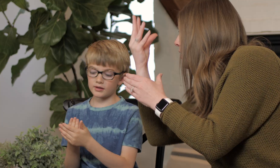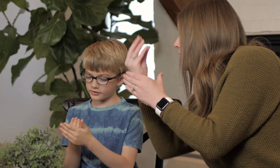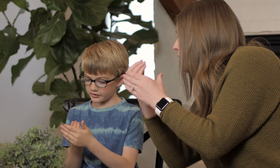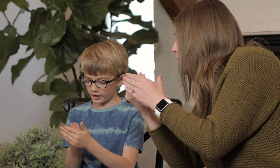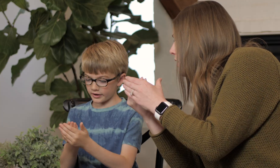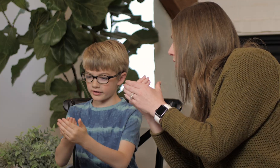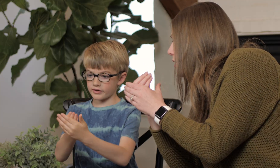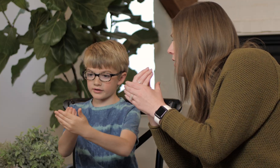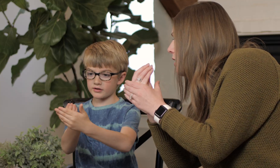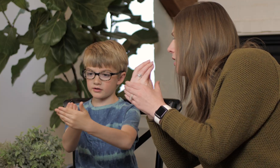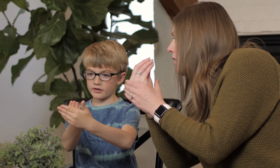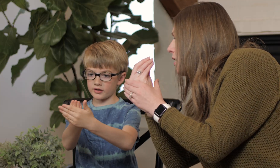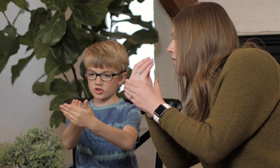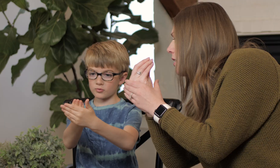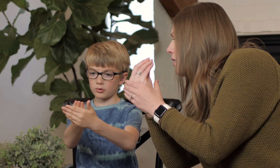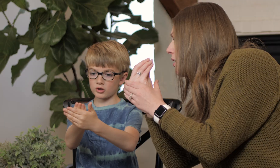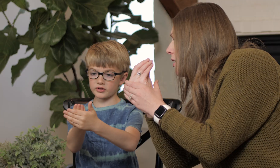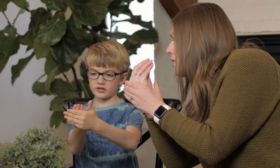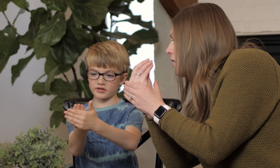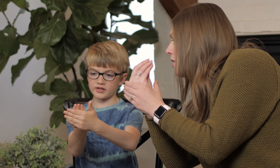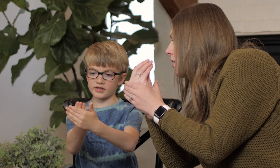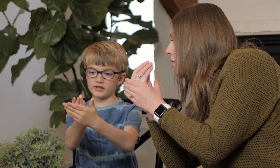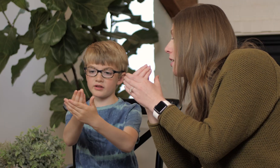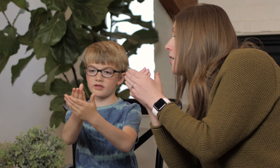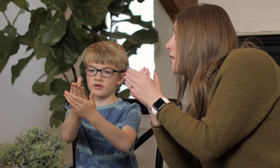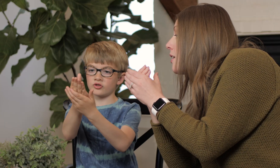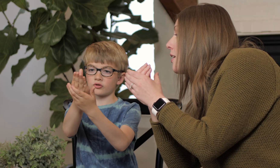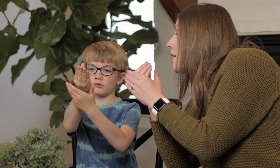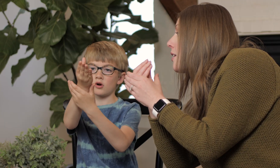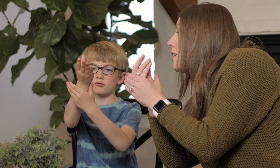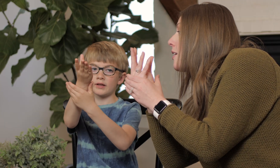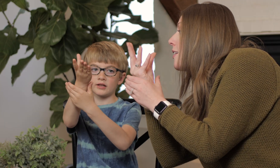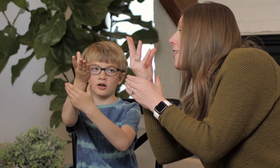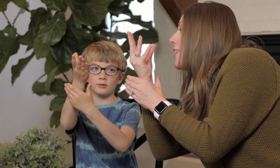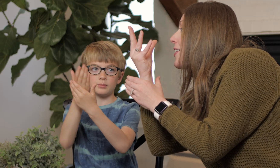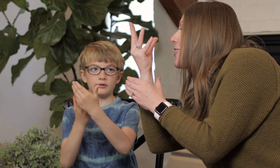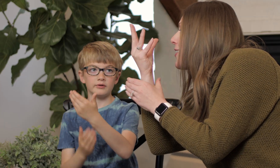It's like this part a is a seed and things growing up.